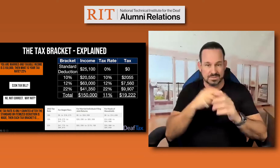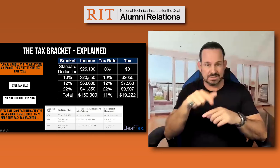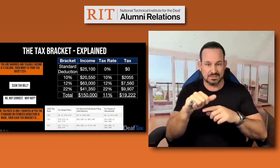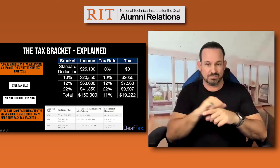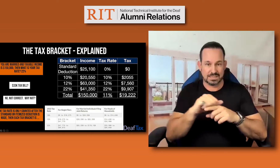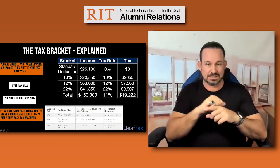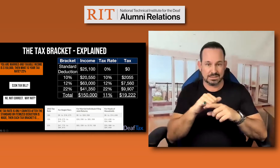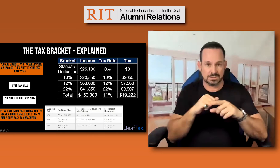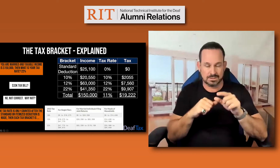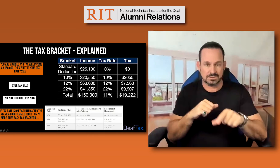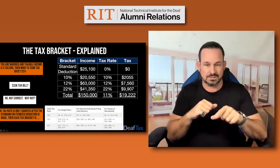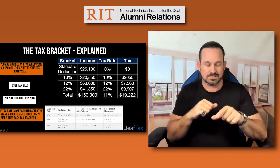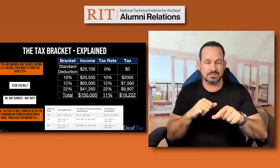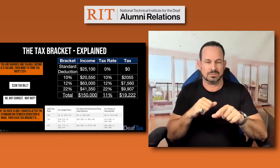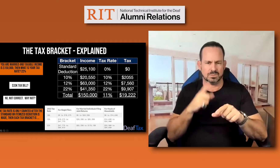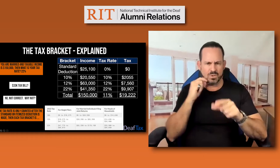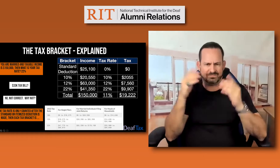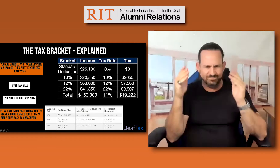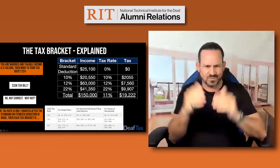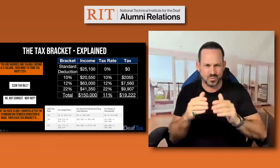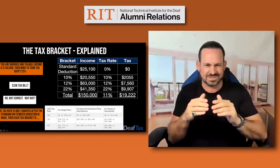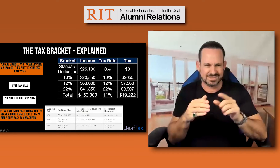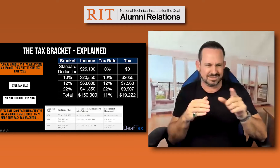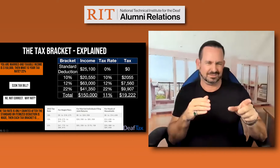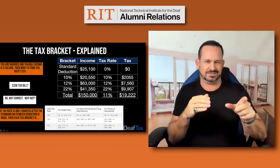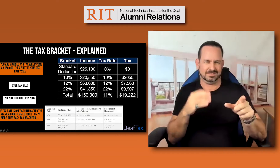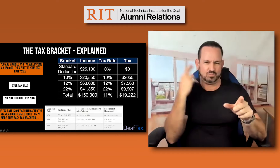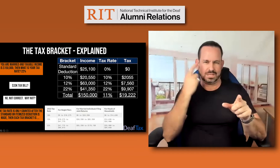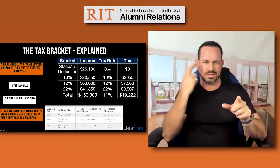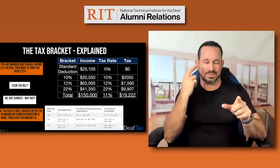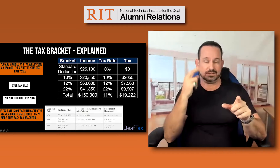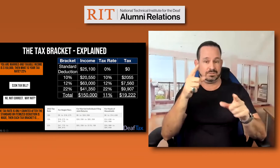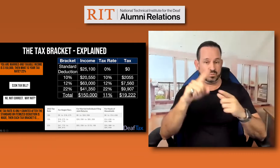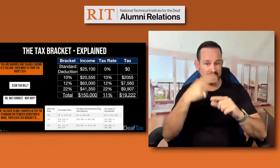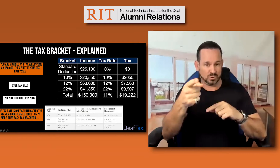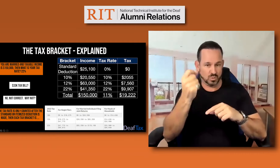For the purposes of this training, we're really just going to be focusing